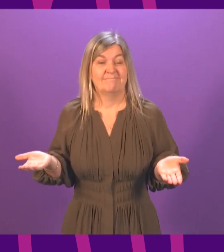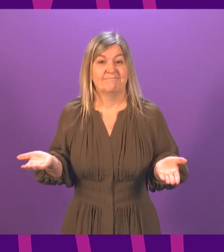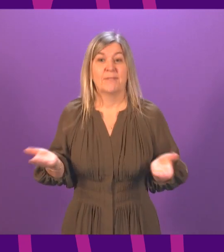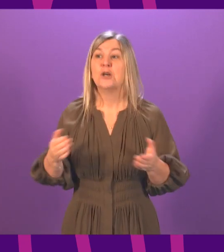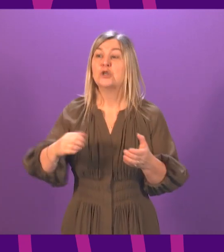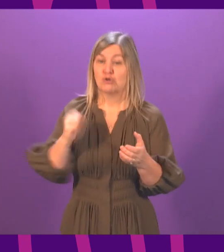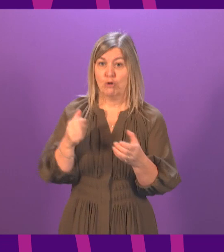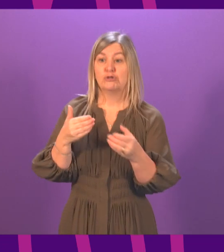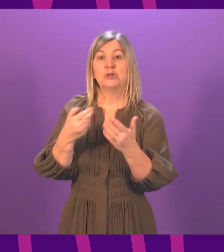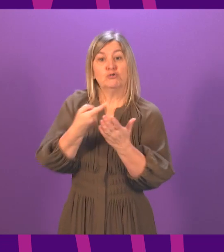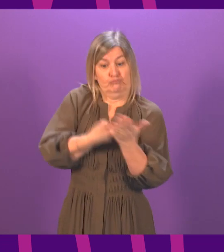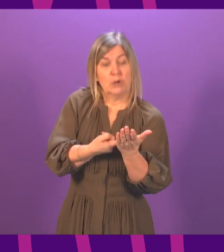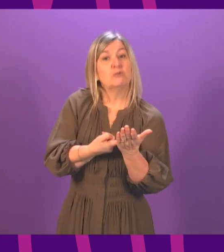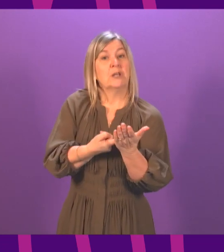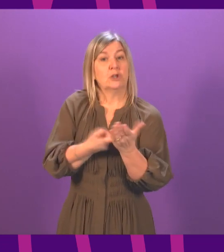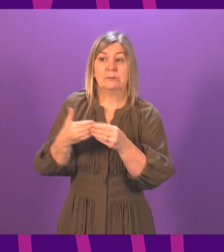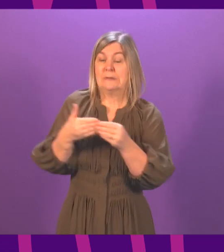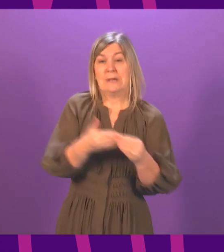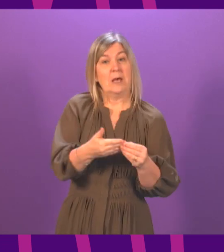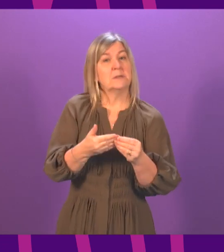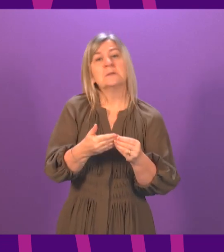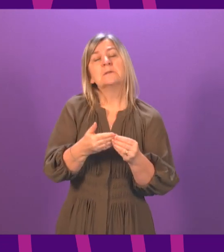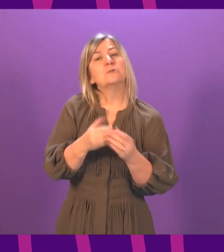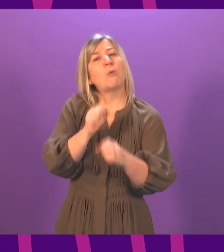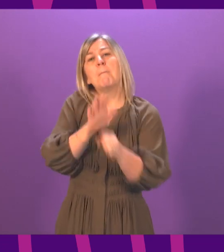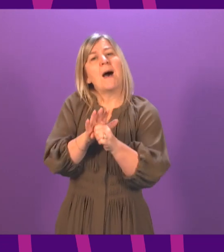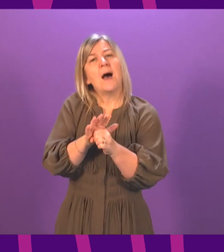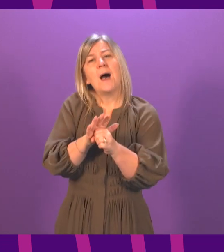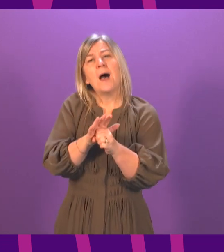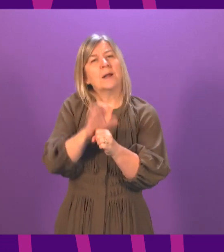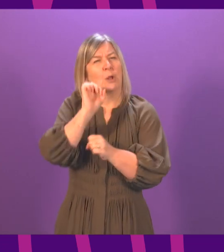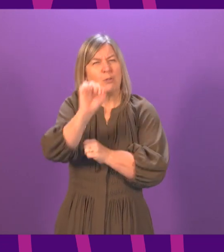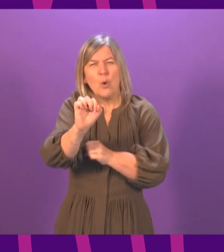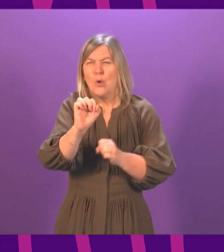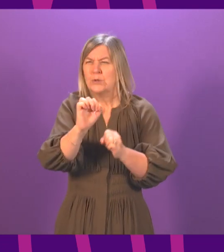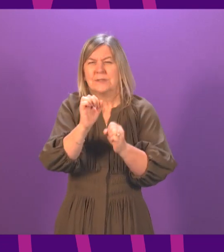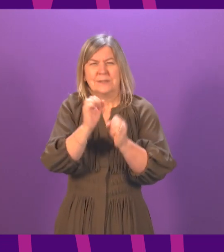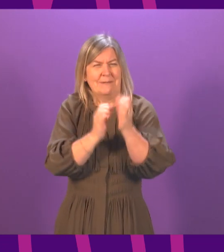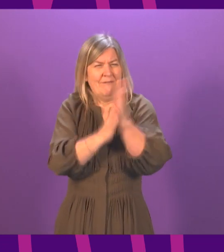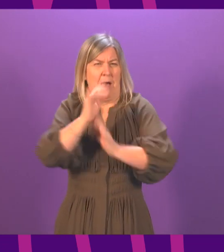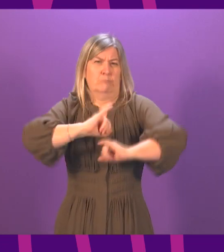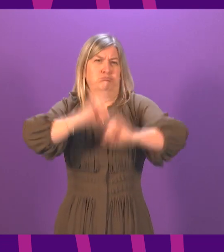do not ban the use of combustible materials on the outside of high-rise or other high-risk buildings,